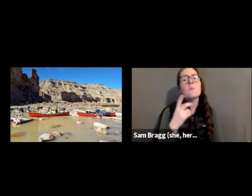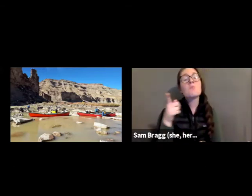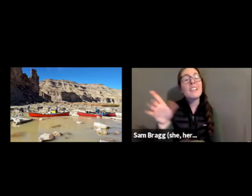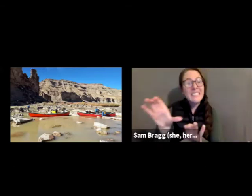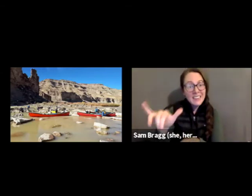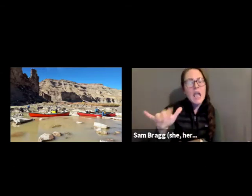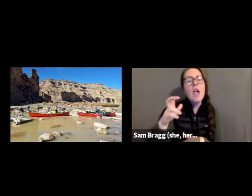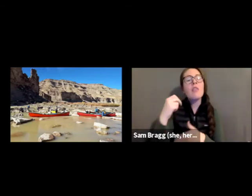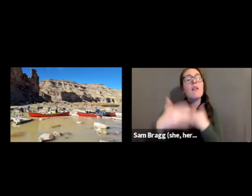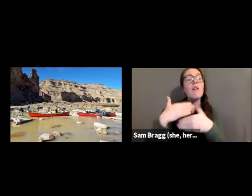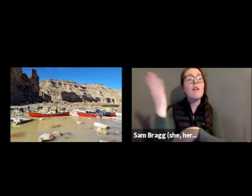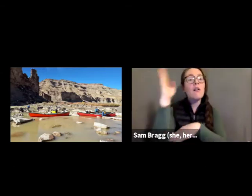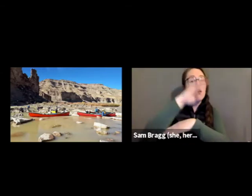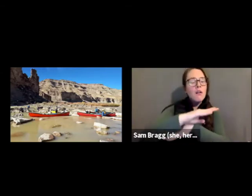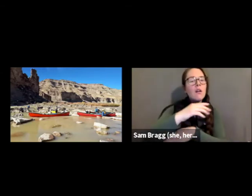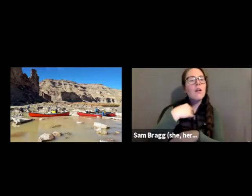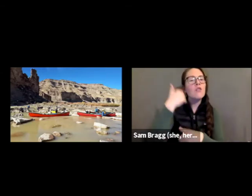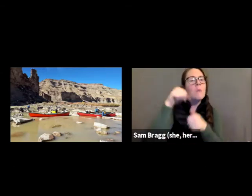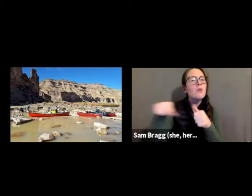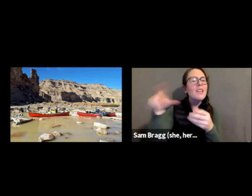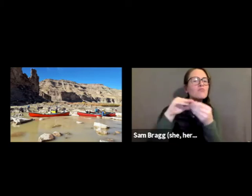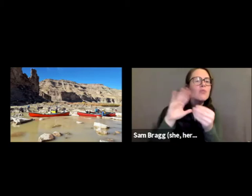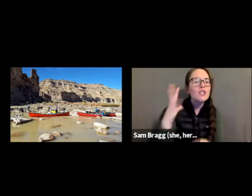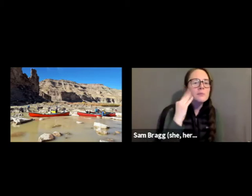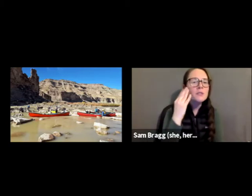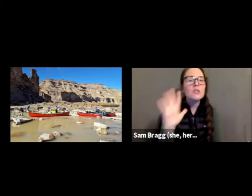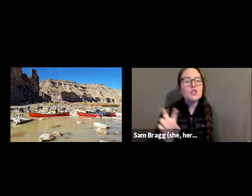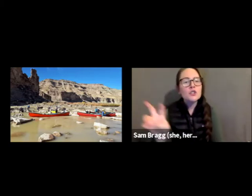pretty impressive but they did that and that was an experience that switched on and off throughout